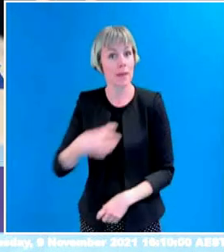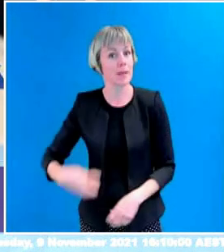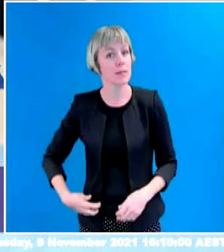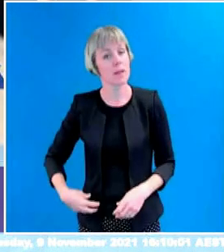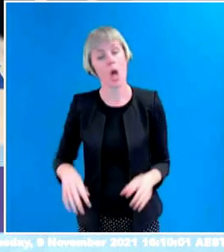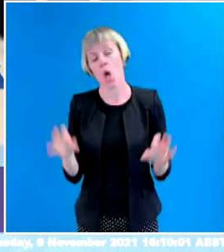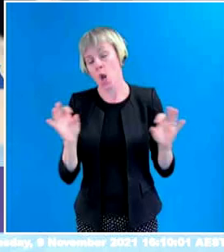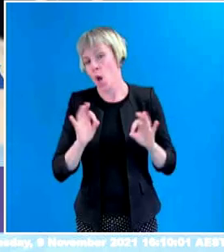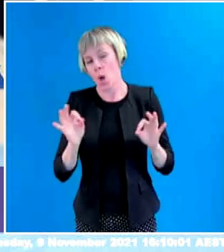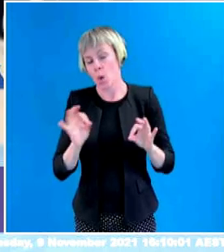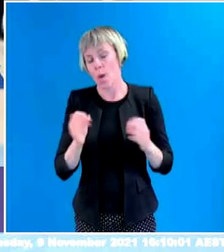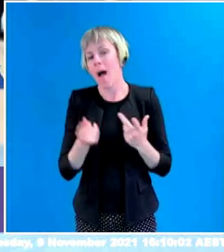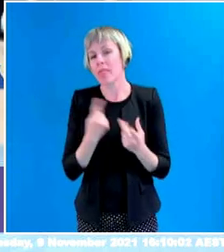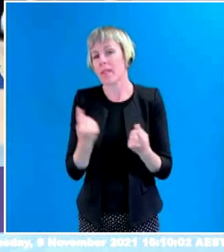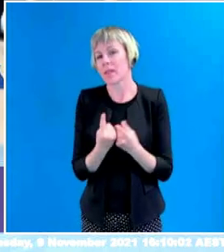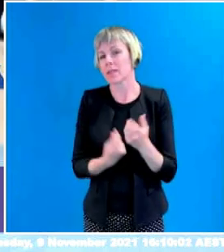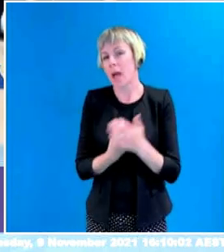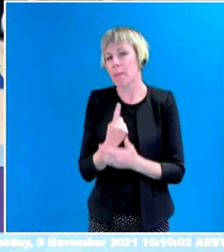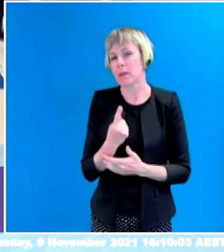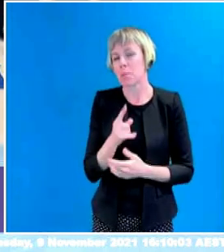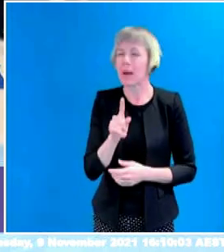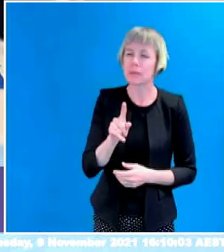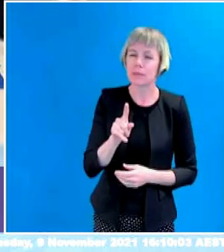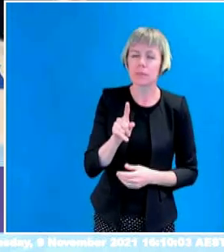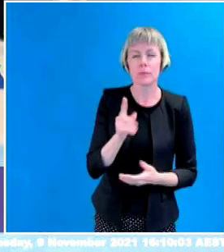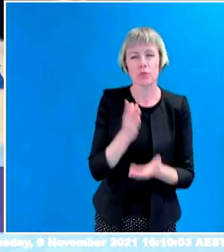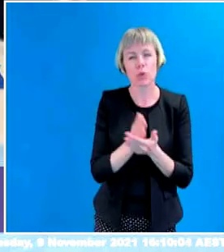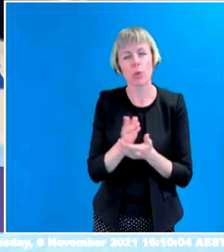In all cases, that is what happens, we make sure that that information is